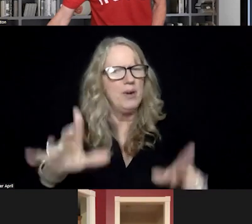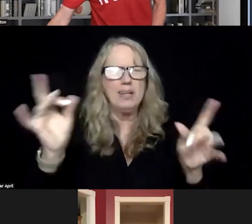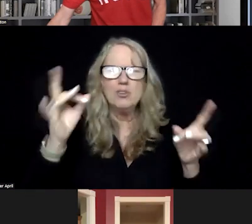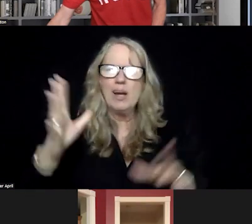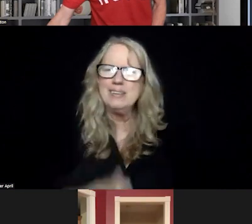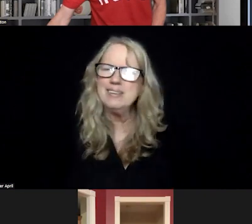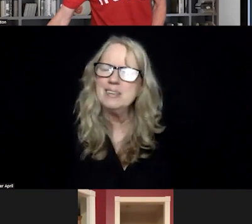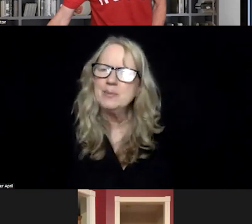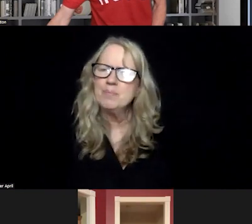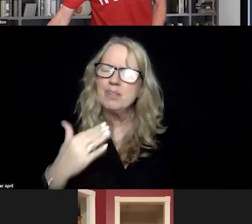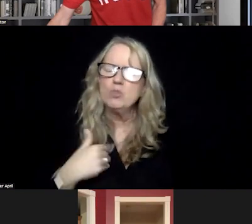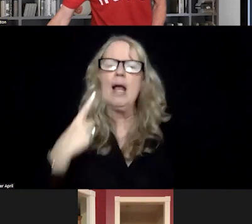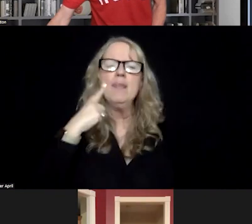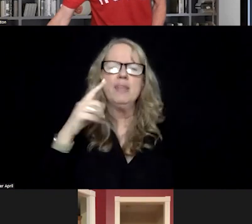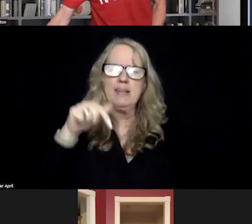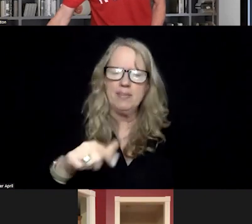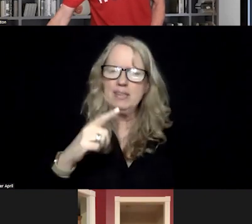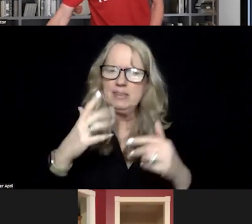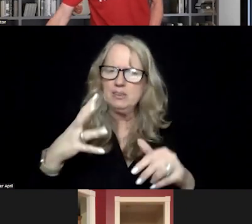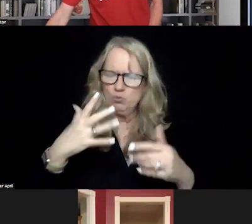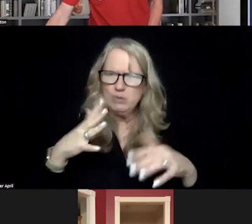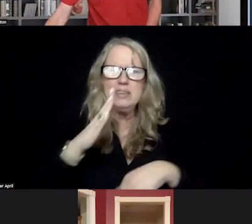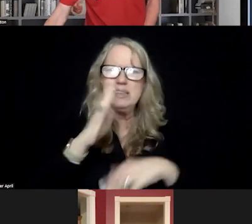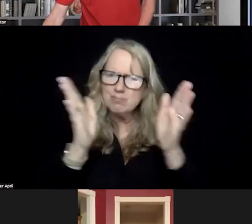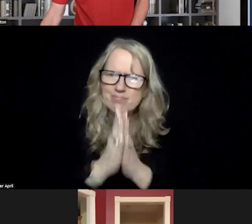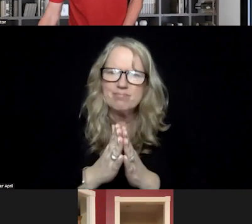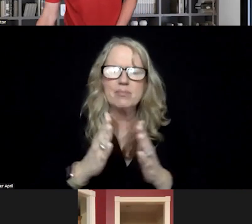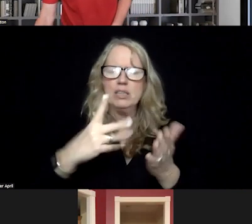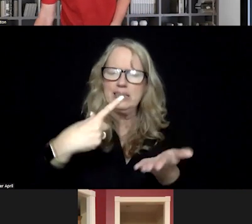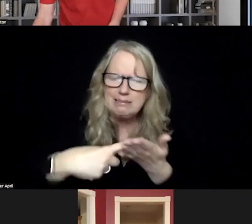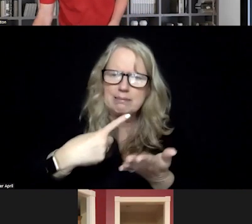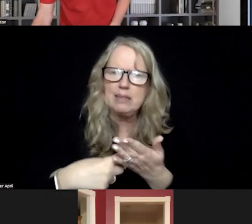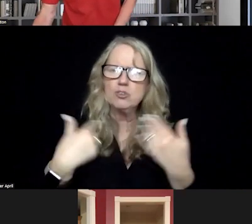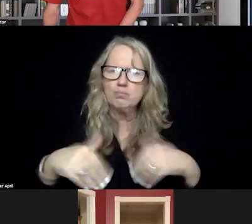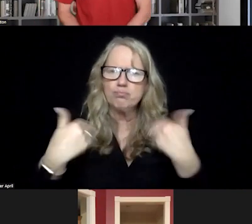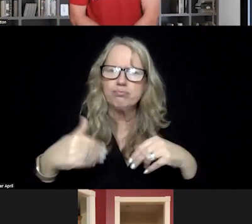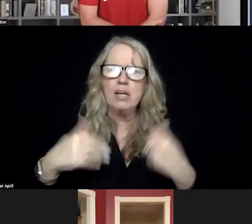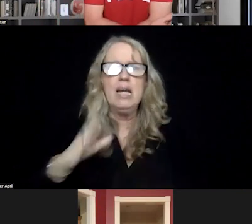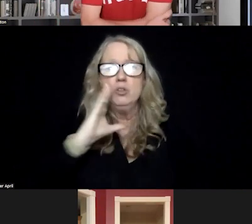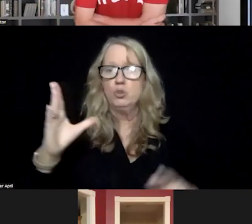I THINK THIS CALL NEEDS DISCUSSION. AT THE END OF THE DAY, WE